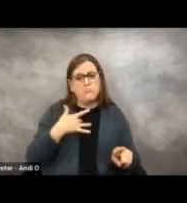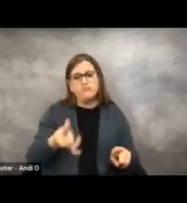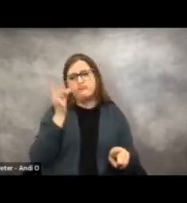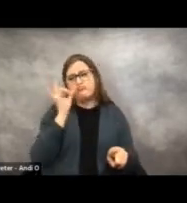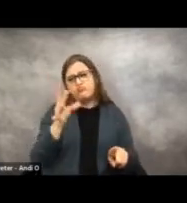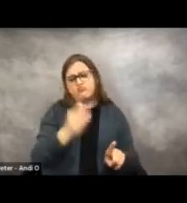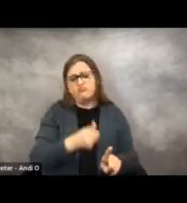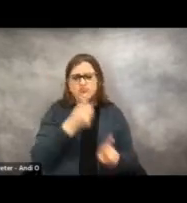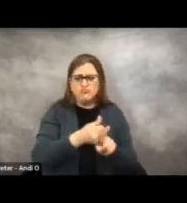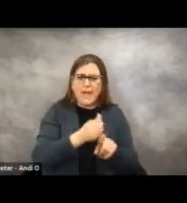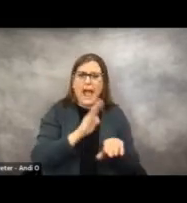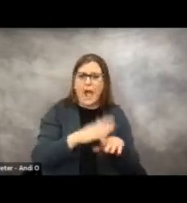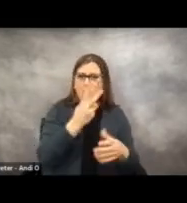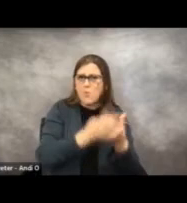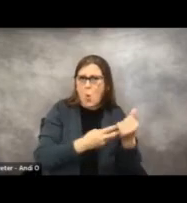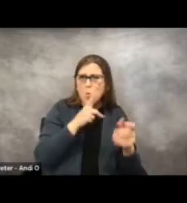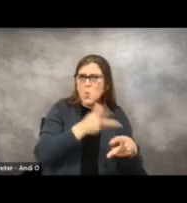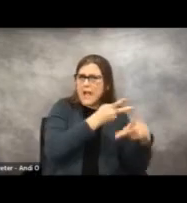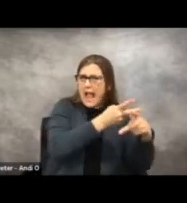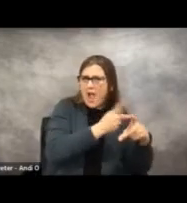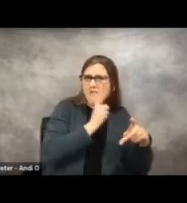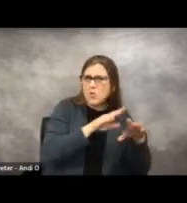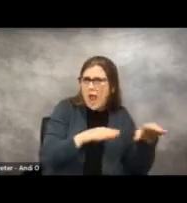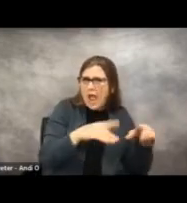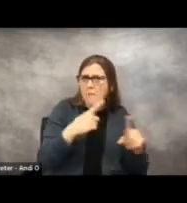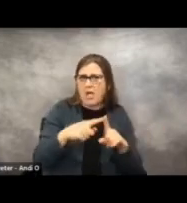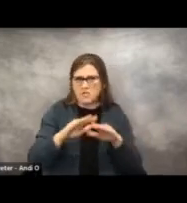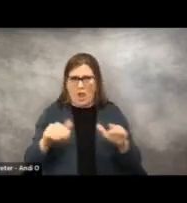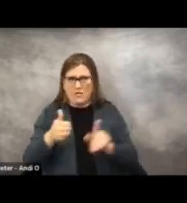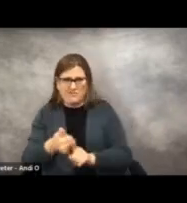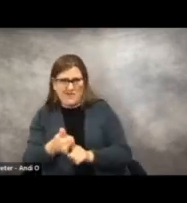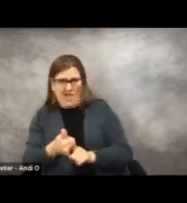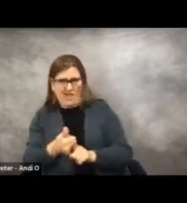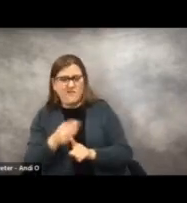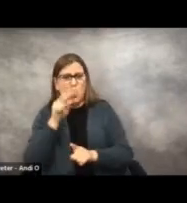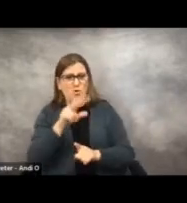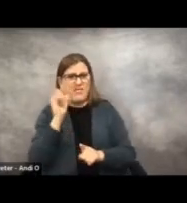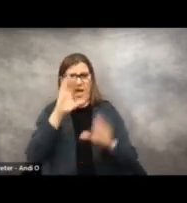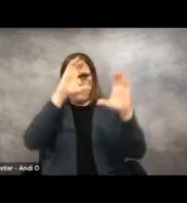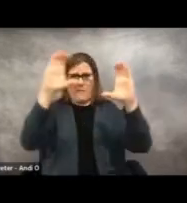caretaker and the child. Take just a few moments to look at the myriad of emotions that you